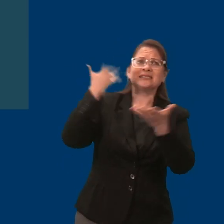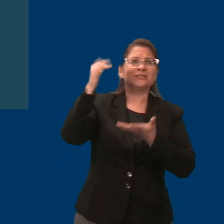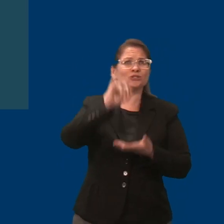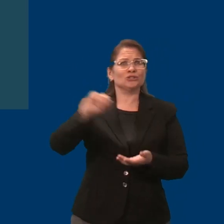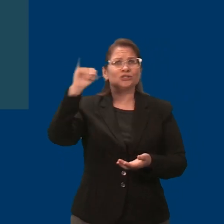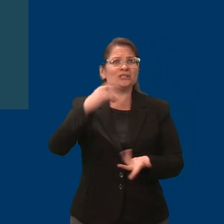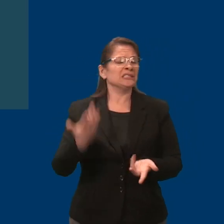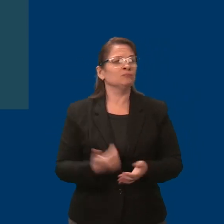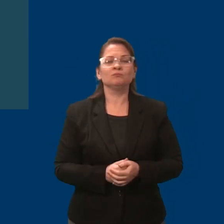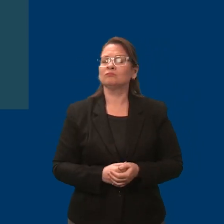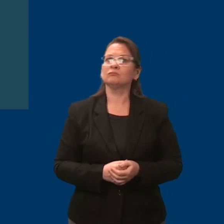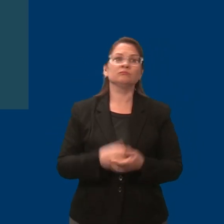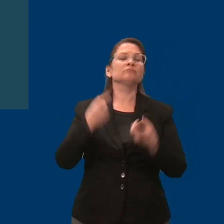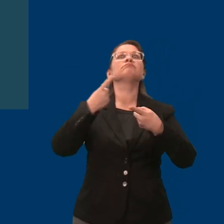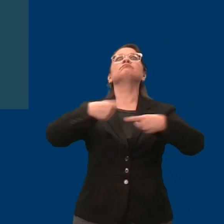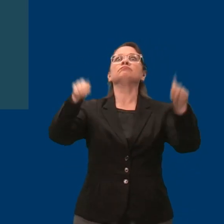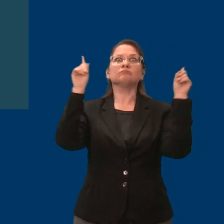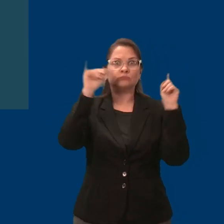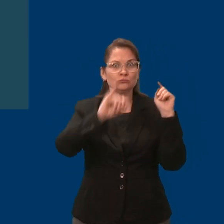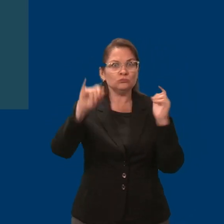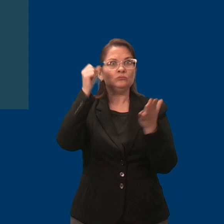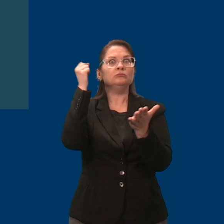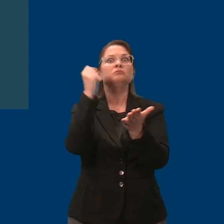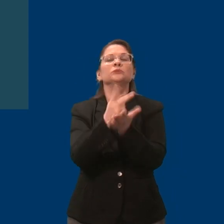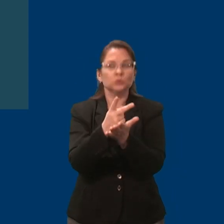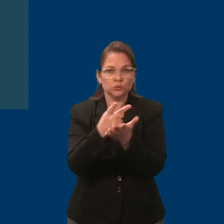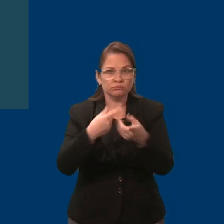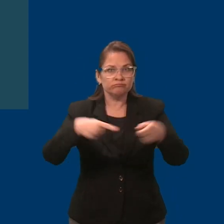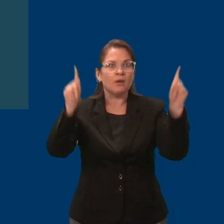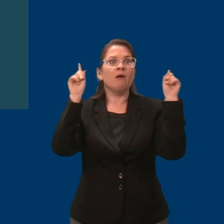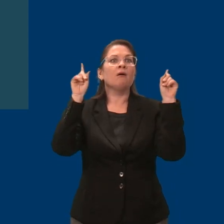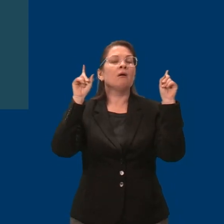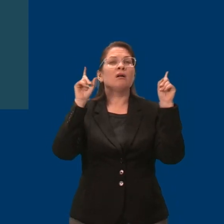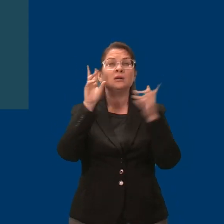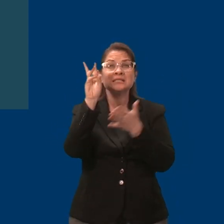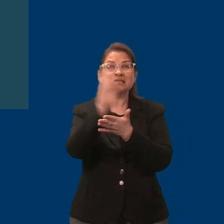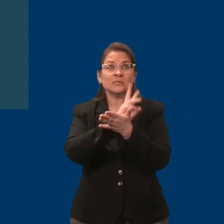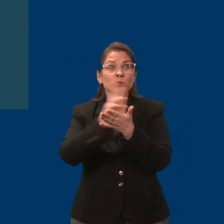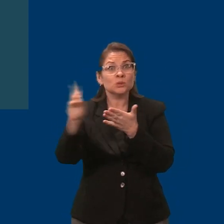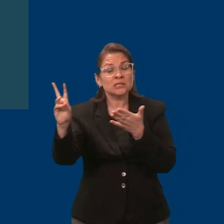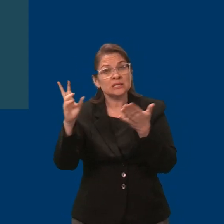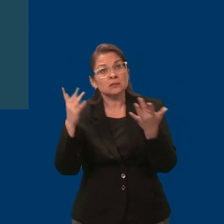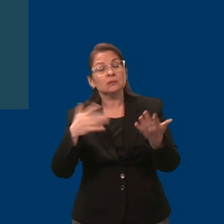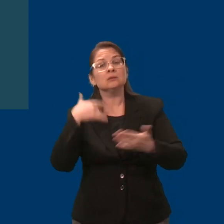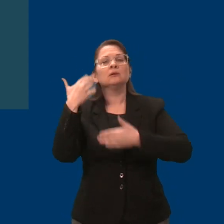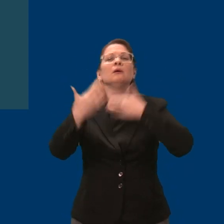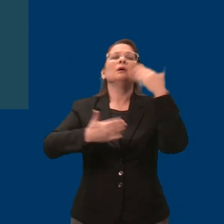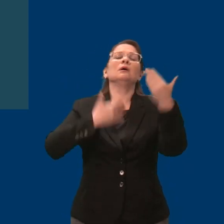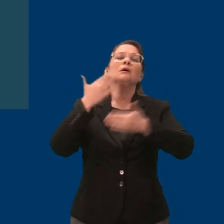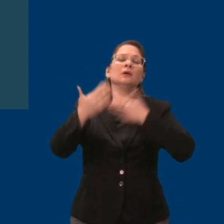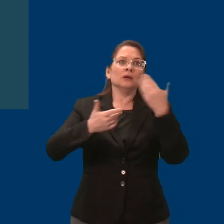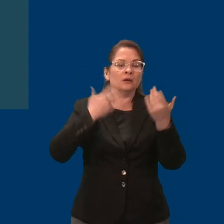that would help him. It took six weeks for insurance to approve the higher dose. We were in the hospital for four months in all